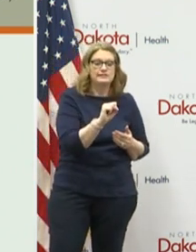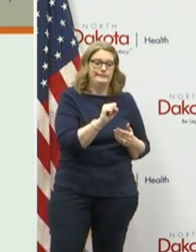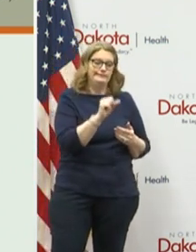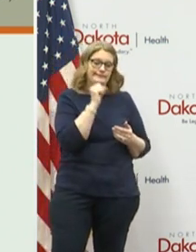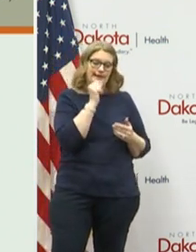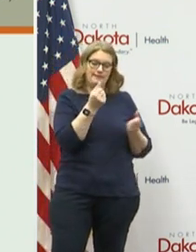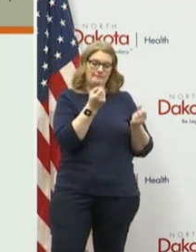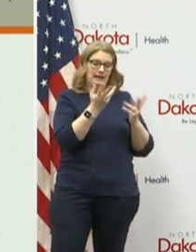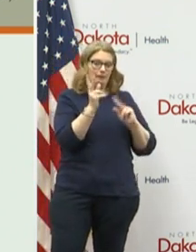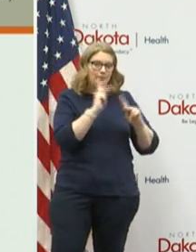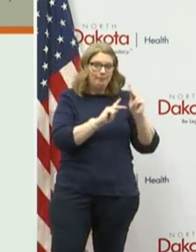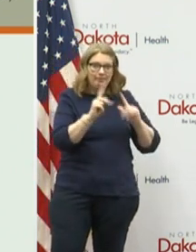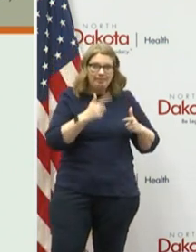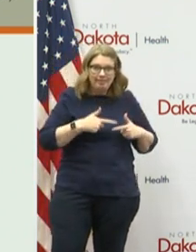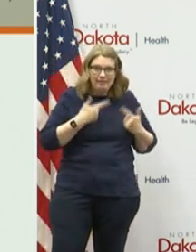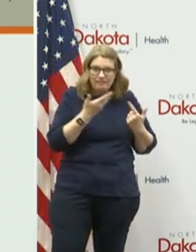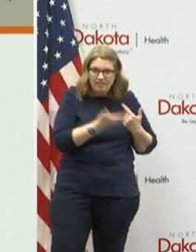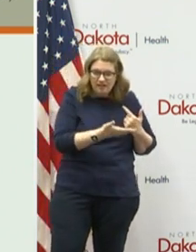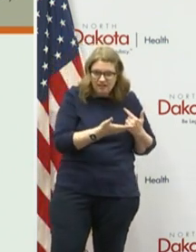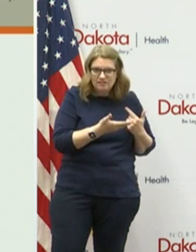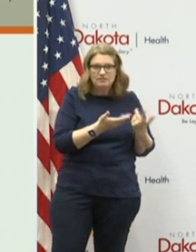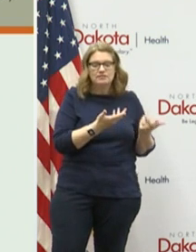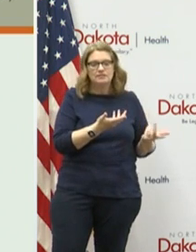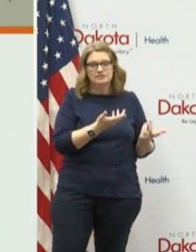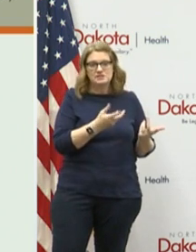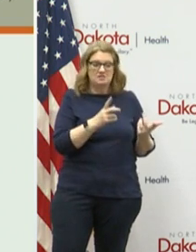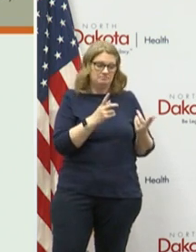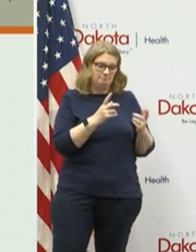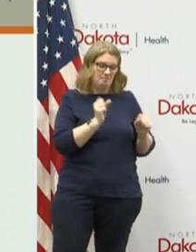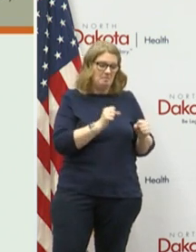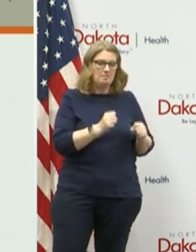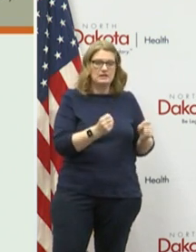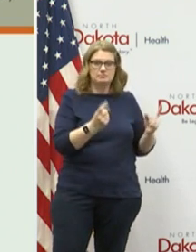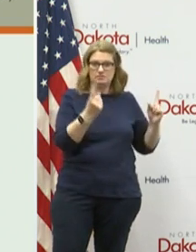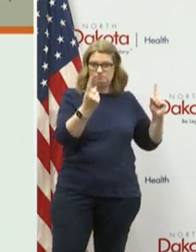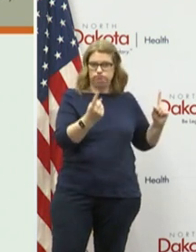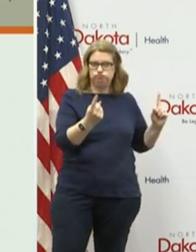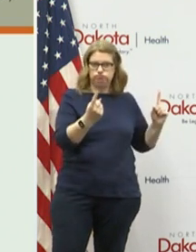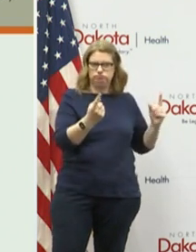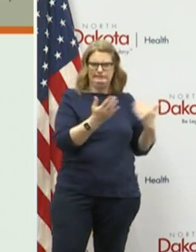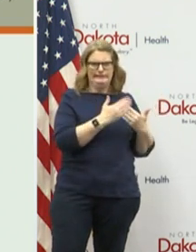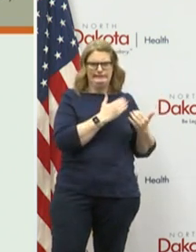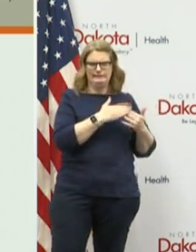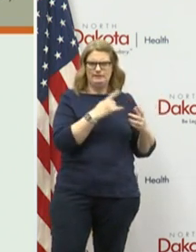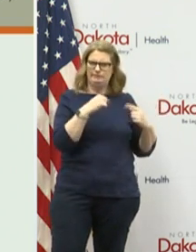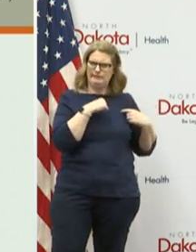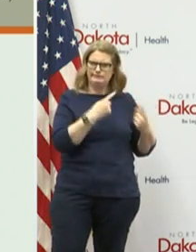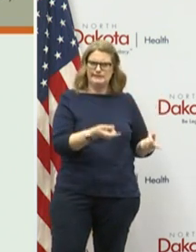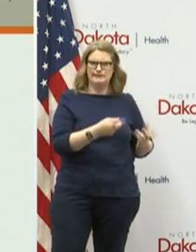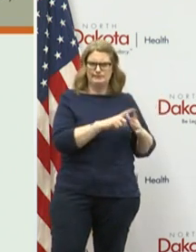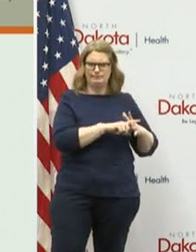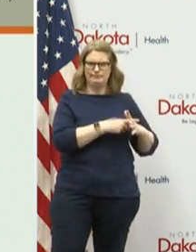WE LOOKED AT THIS BY A COUNTY BY COUNTY LEVEL, AND OF COURSE, WE HAD SOME COUNTIES VERY LOW